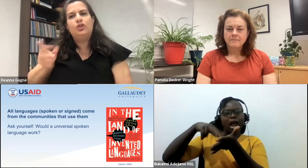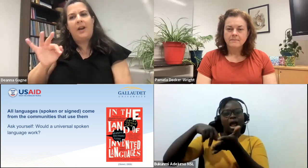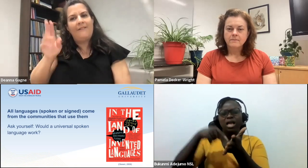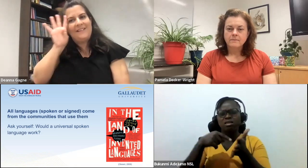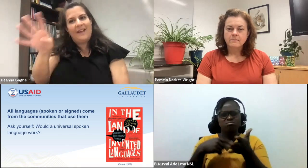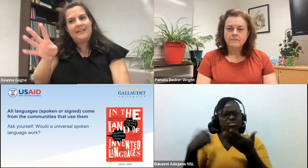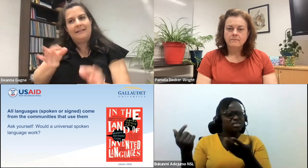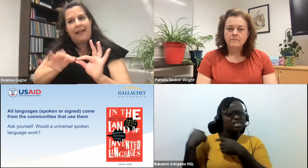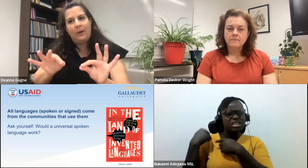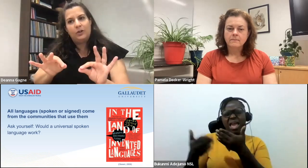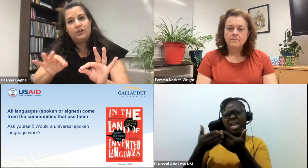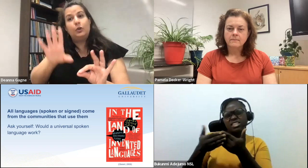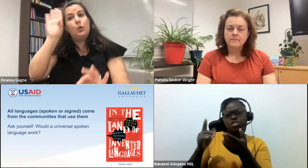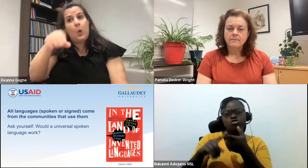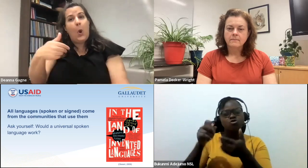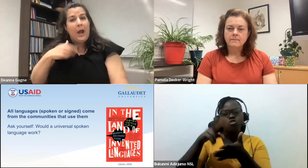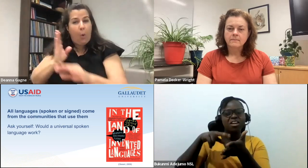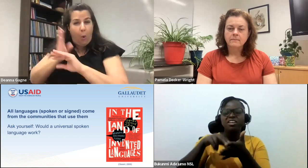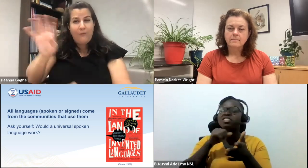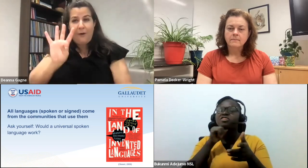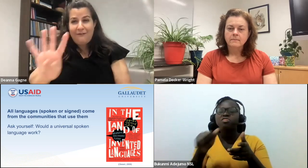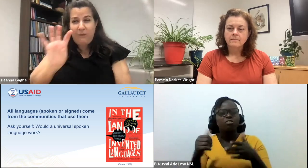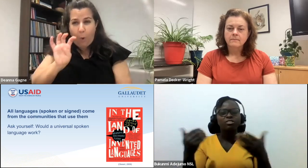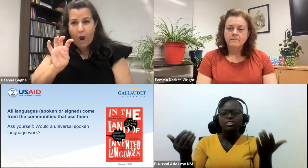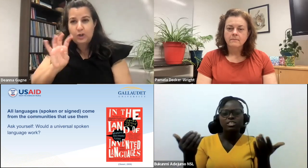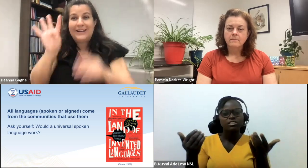but who has studied the history of artificial languages.